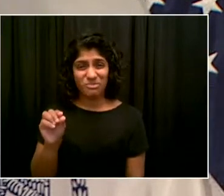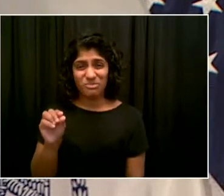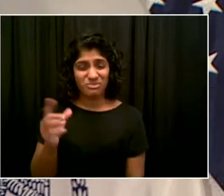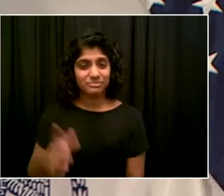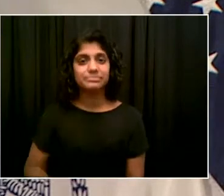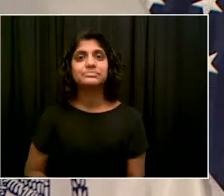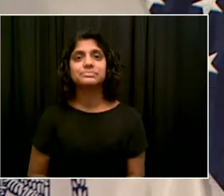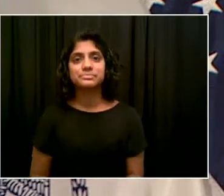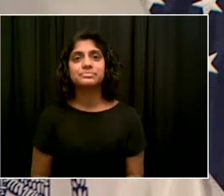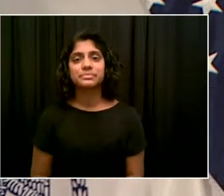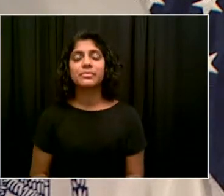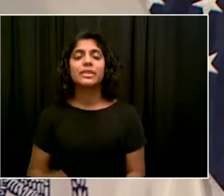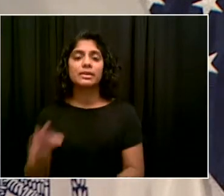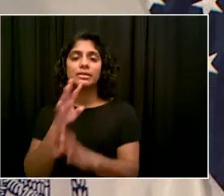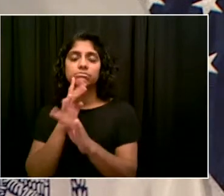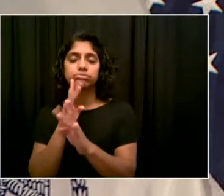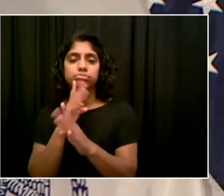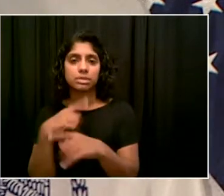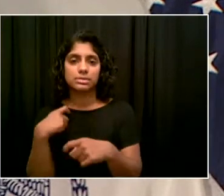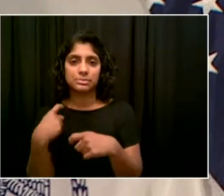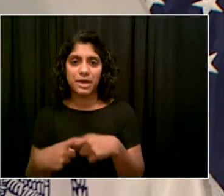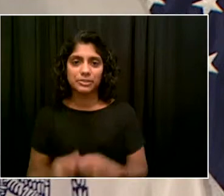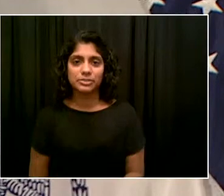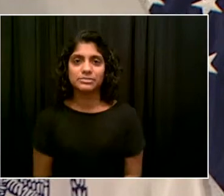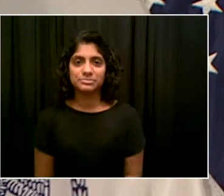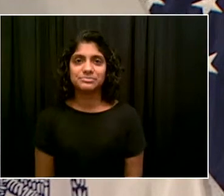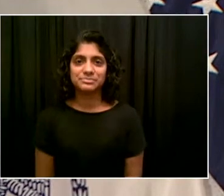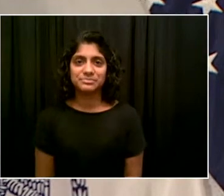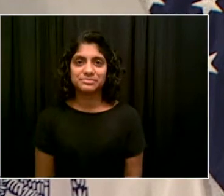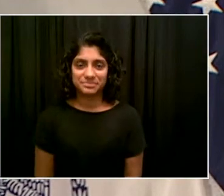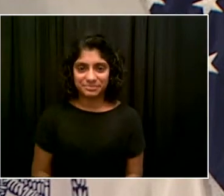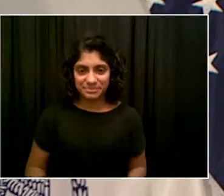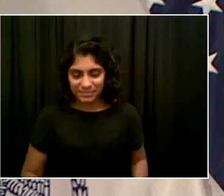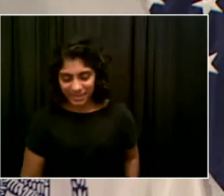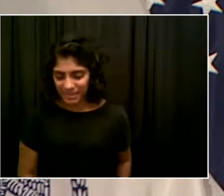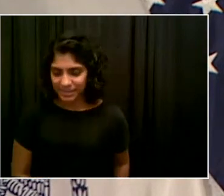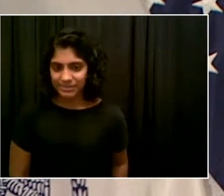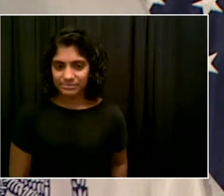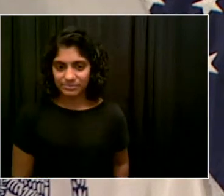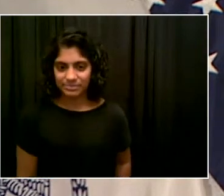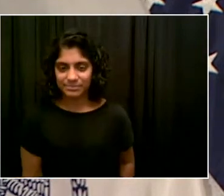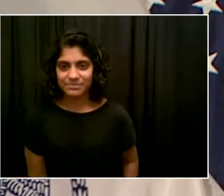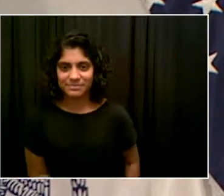AVERAGE, 1.43%. A FEW WORDS IN SPANISH, I'M GOIG NTO GO BACK TO CONGESTION PRICING HERE.